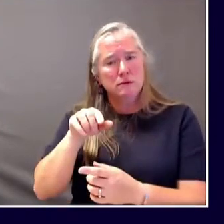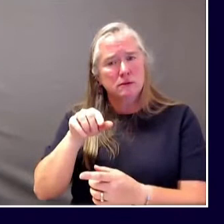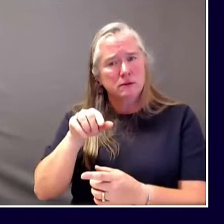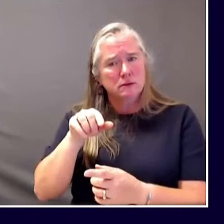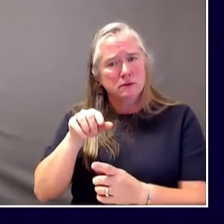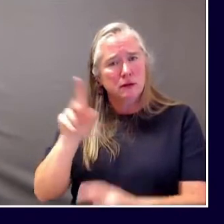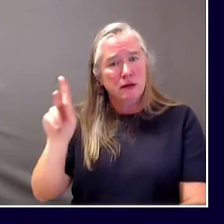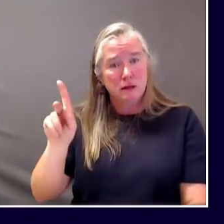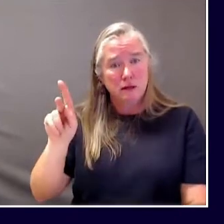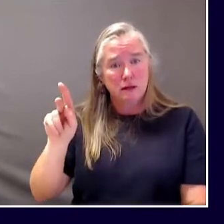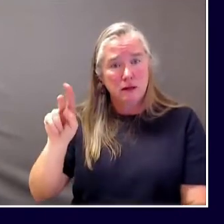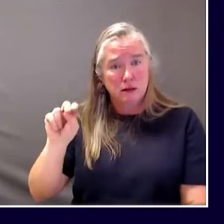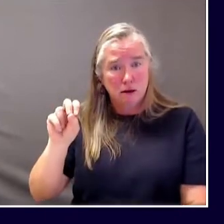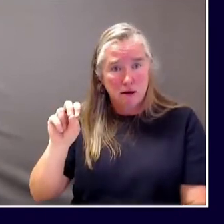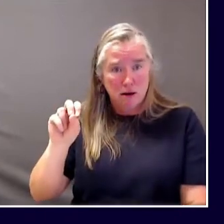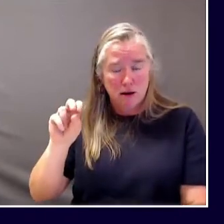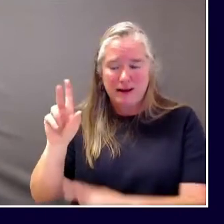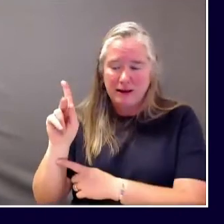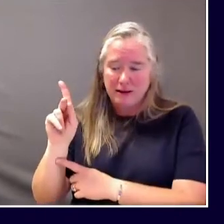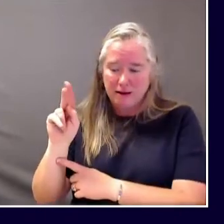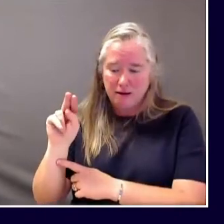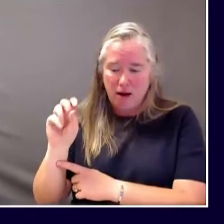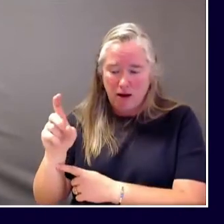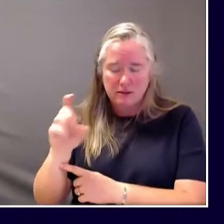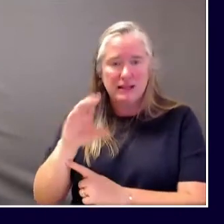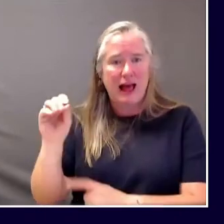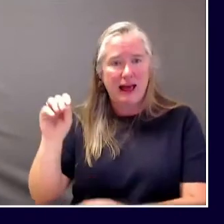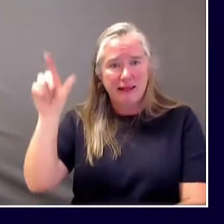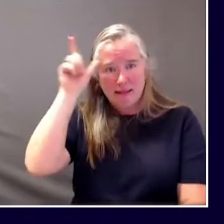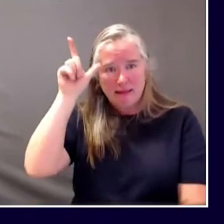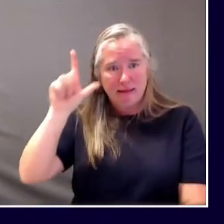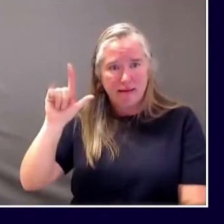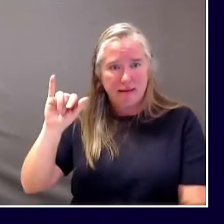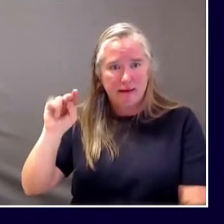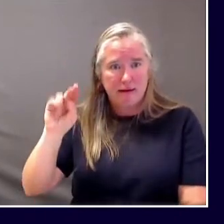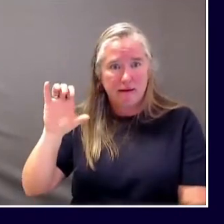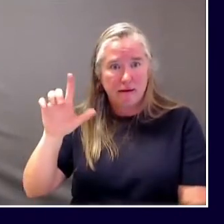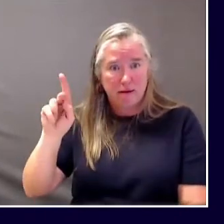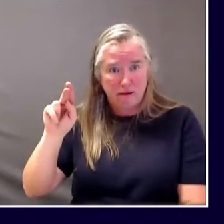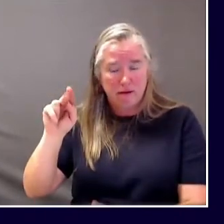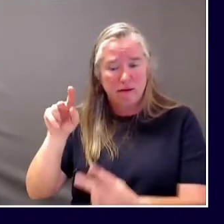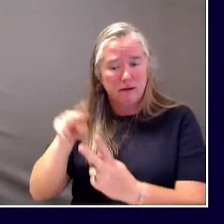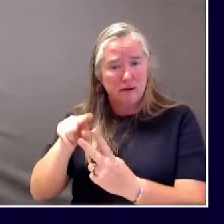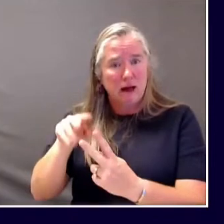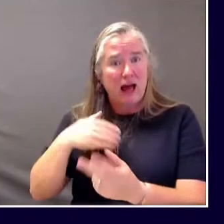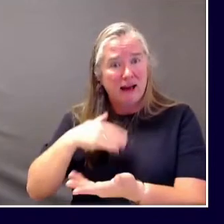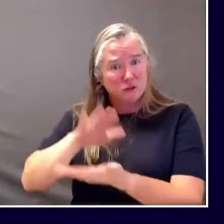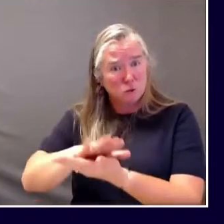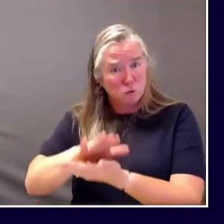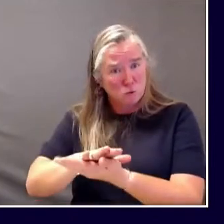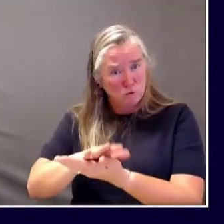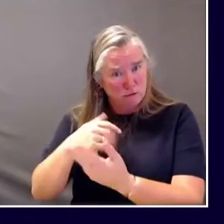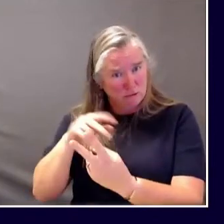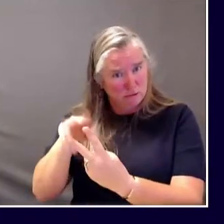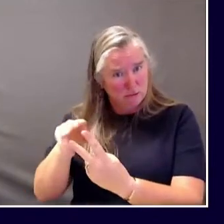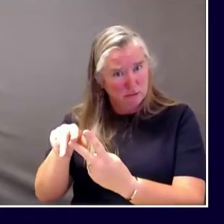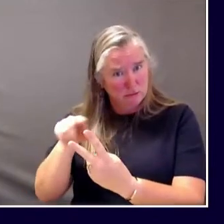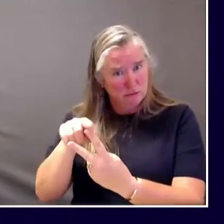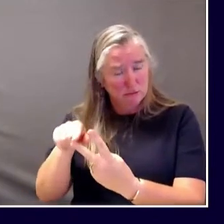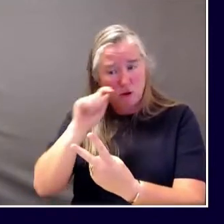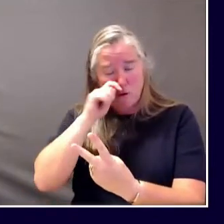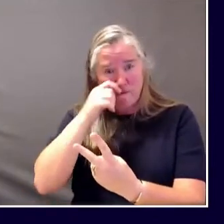Knox and Lincoln counties